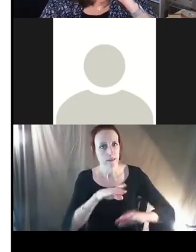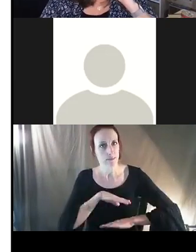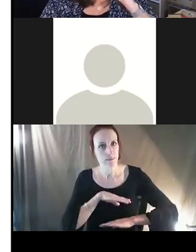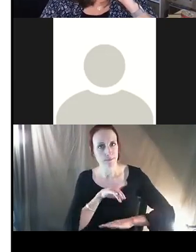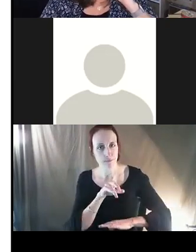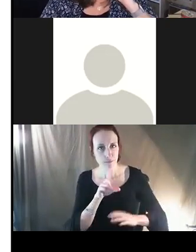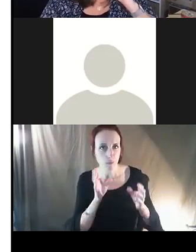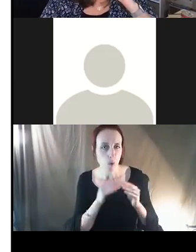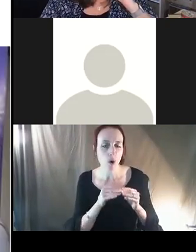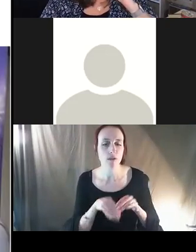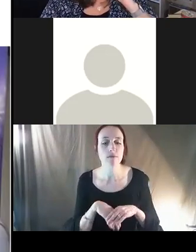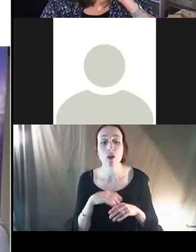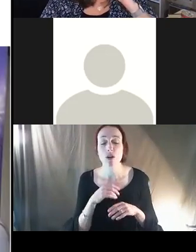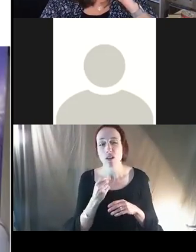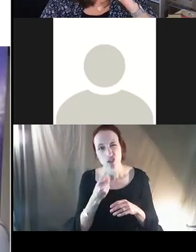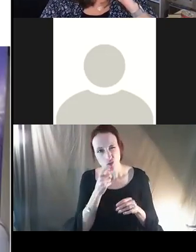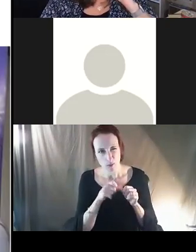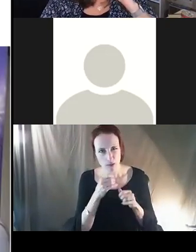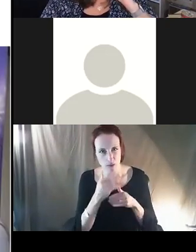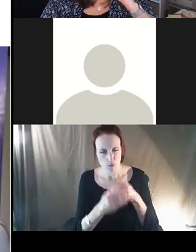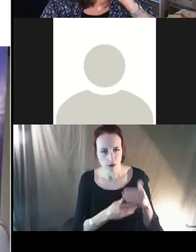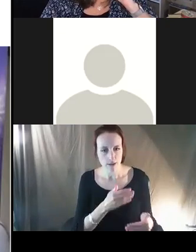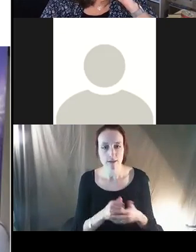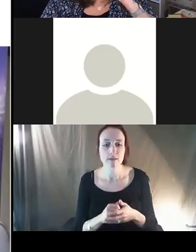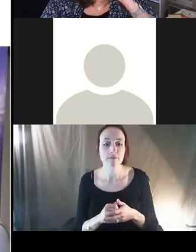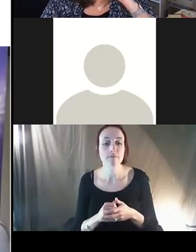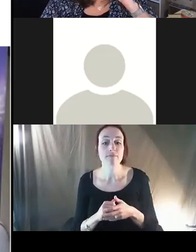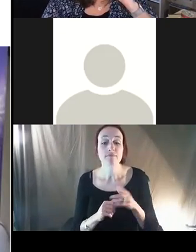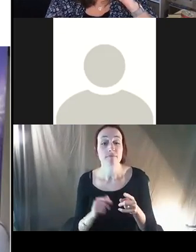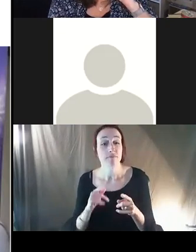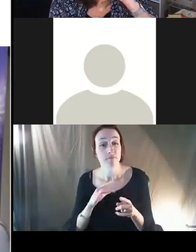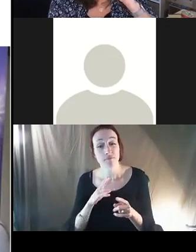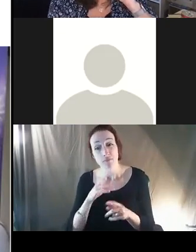Wanted to let you know this is a really fun process.